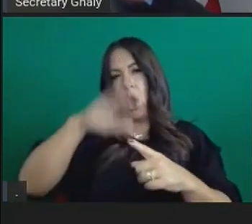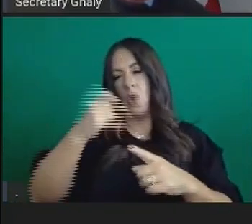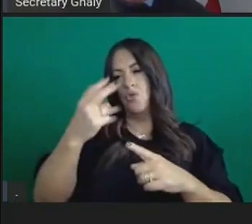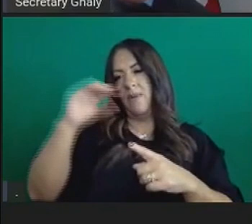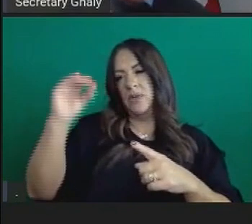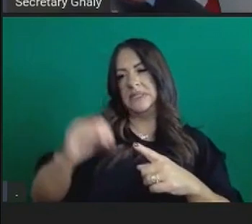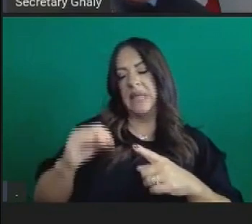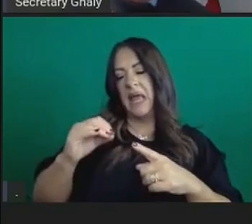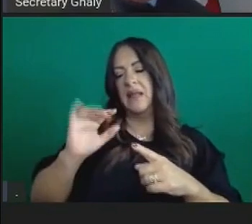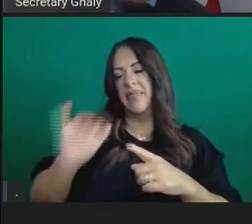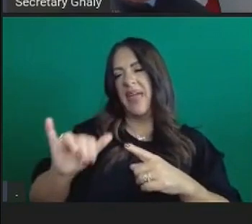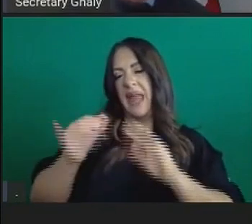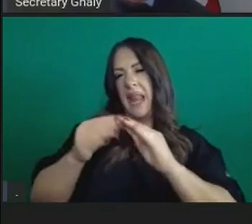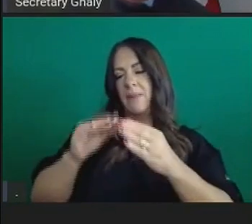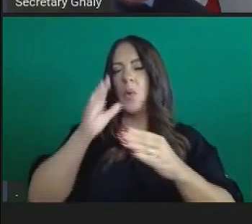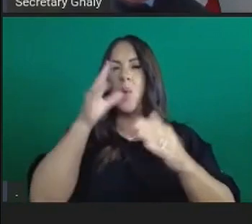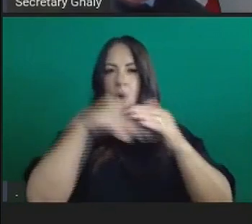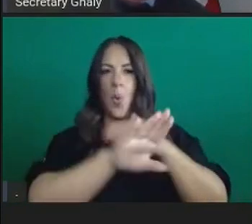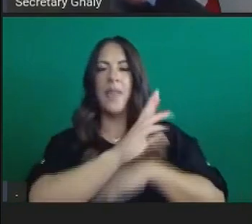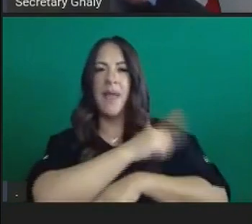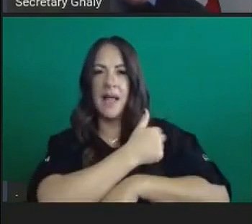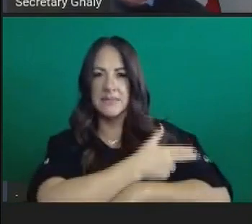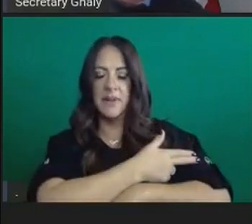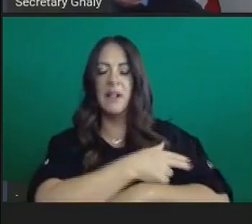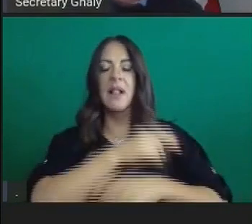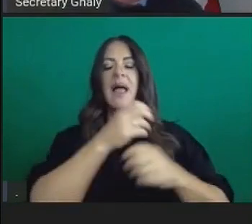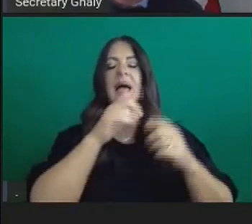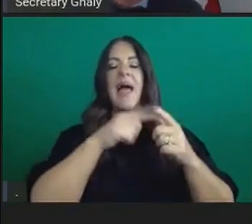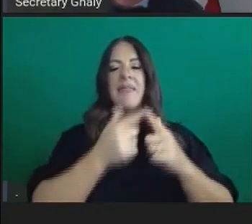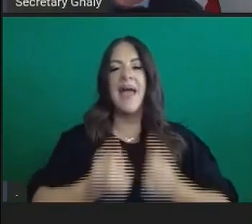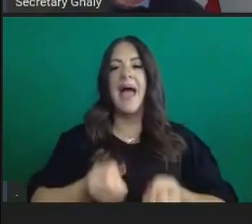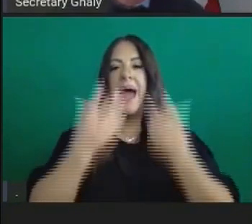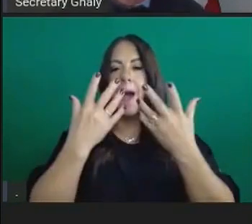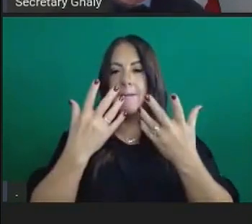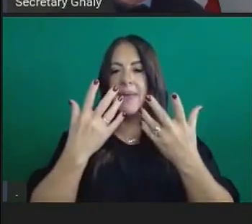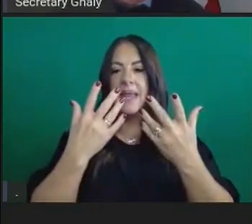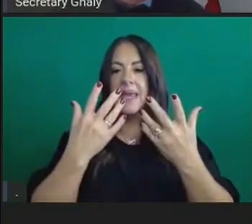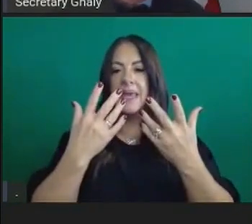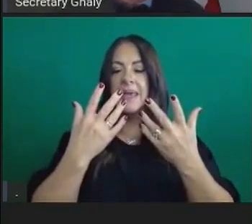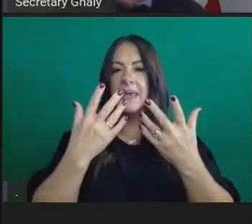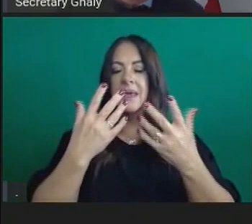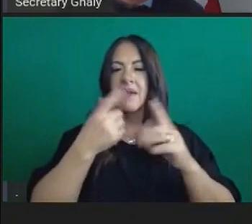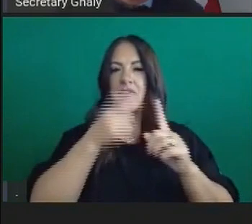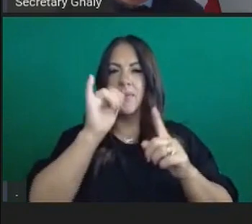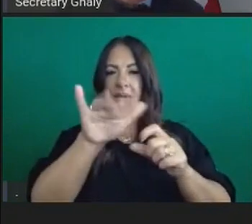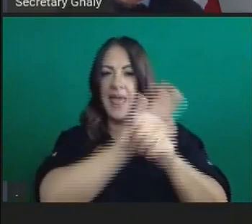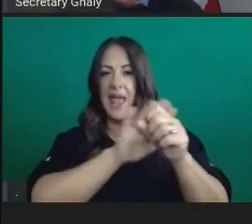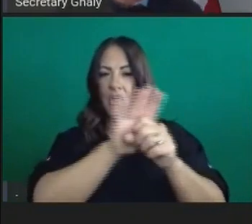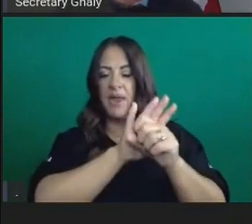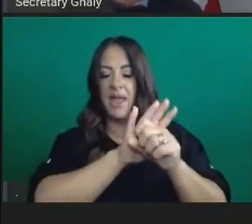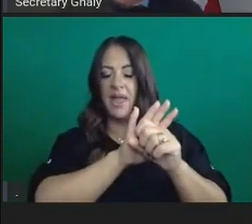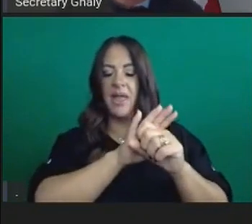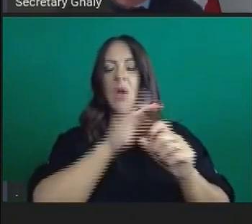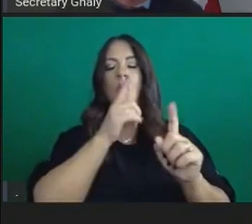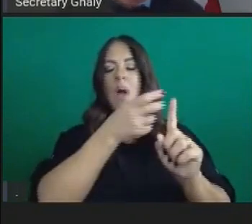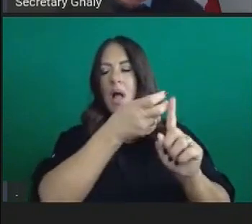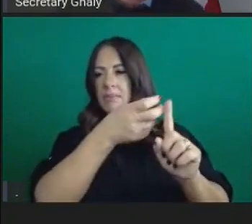LATER AT A RATE OF ABOUT 1%. THEN SOME OF THOSE CASES ABOUT 12% OF THOSE CASES AT A MINIMUM, BETWEEN TEN AND 30 WE